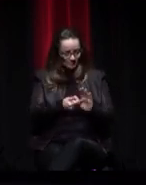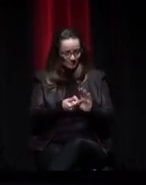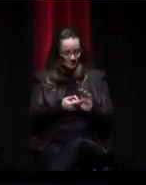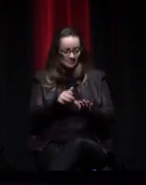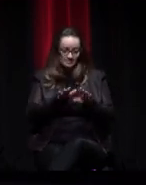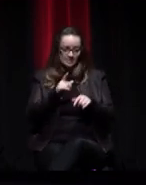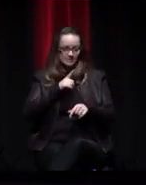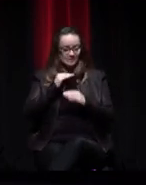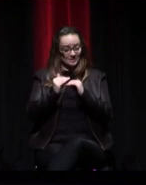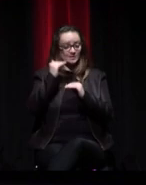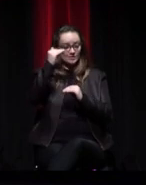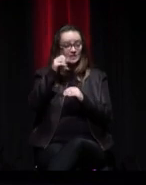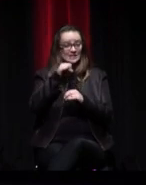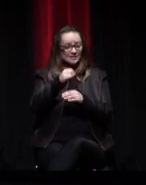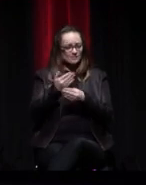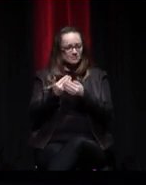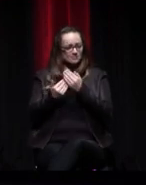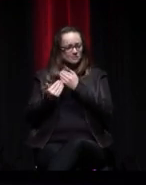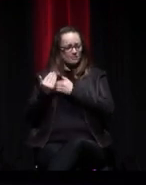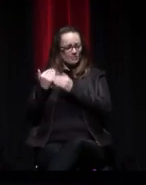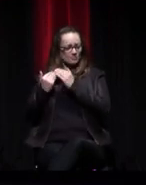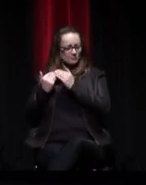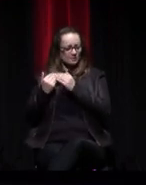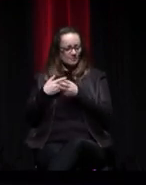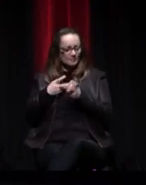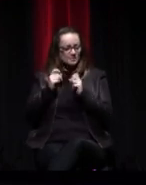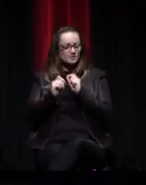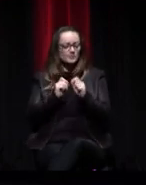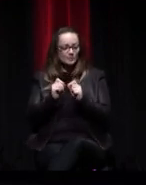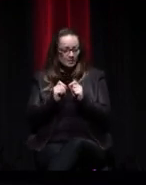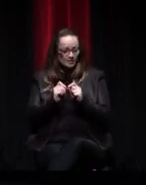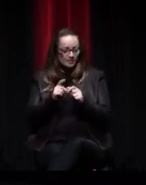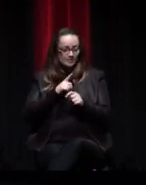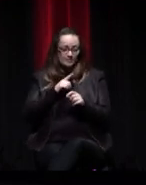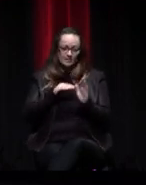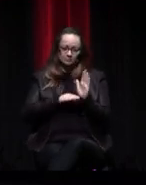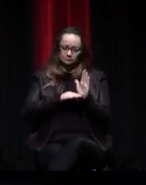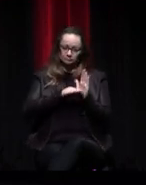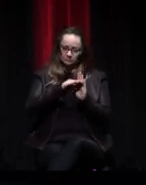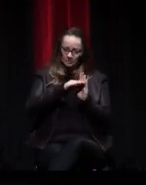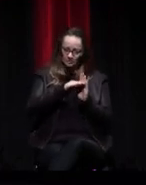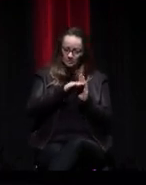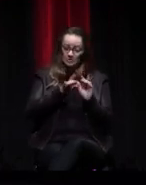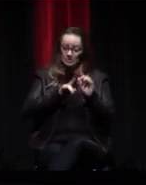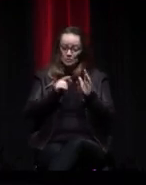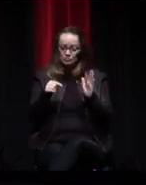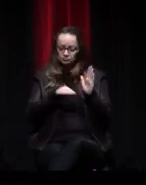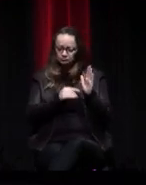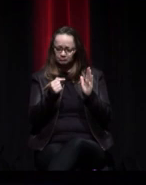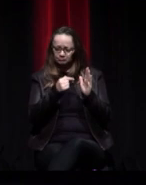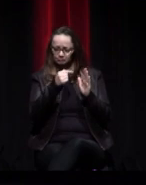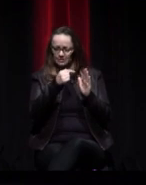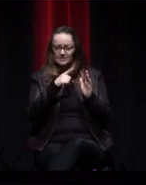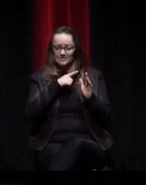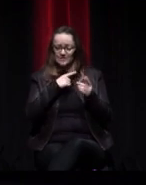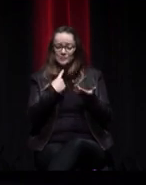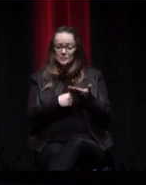If we step back, we'll see that in some level we have a mere factual agreement, reels factual,